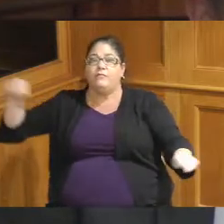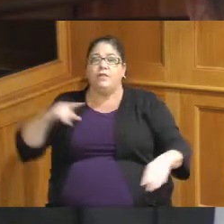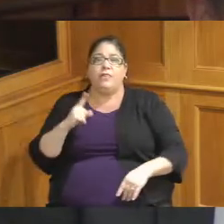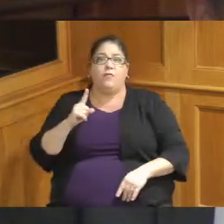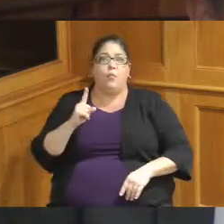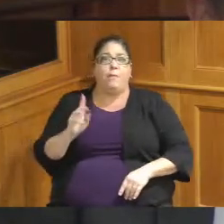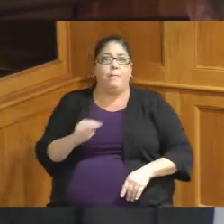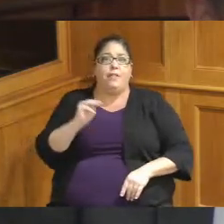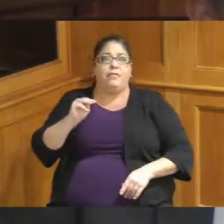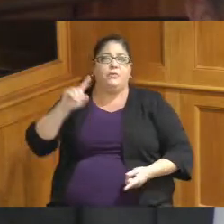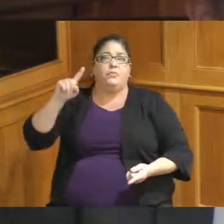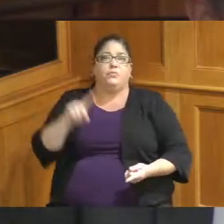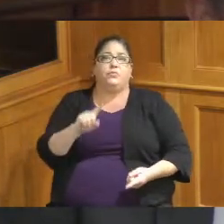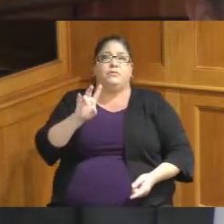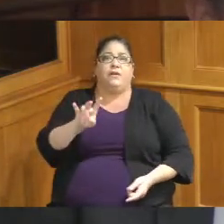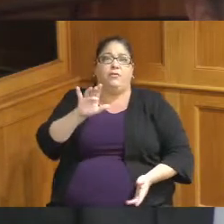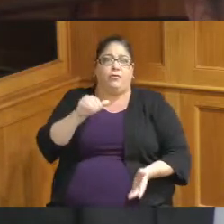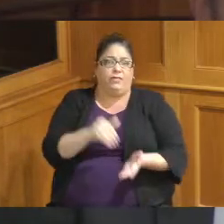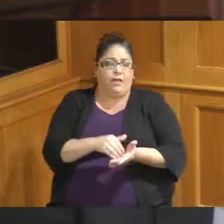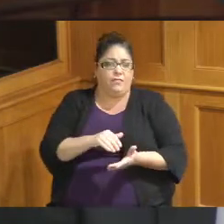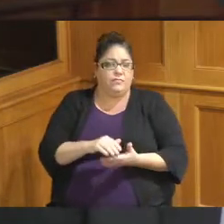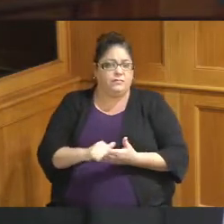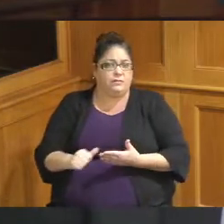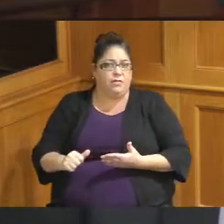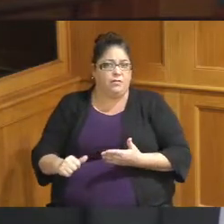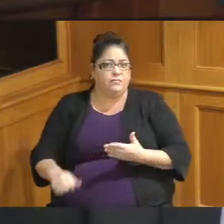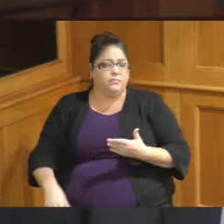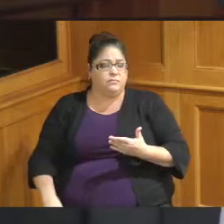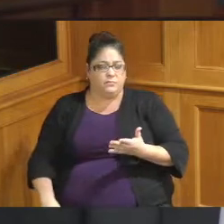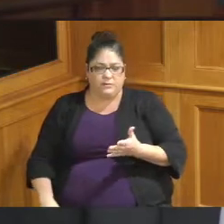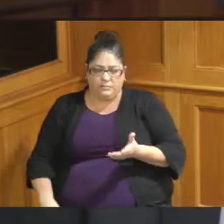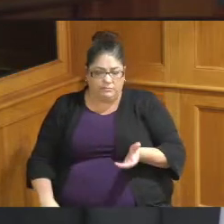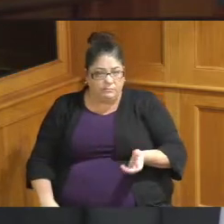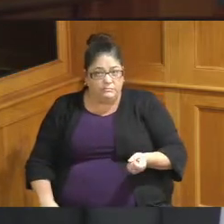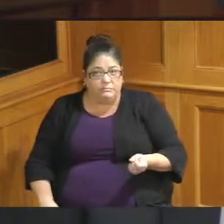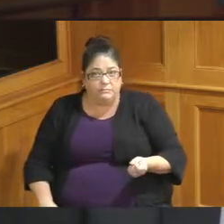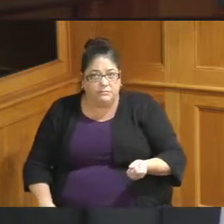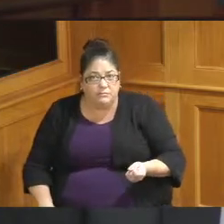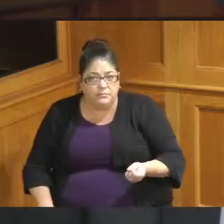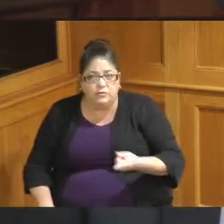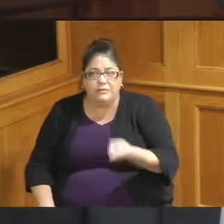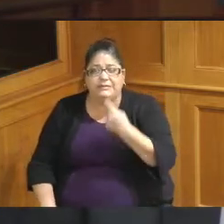so I that's my understanding I don't know if I don't know I because I you're saying something